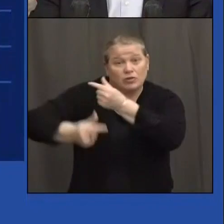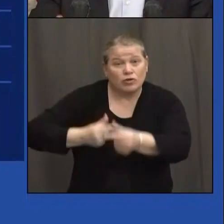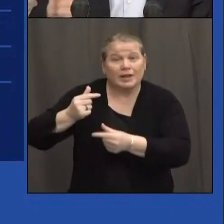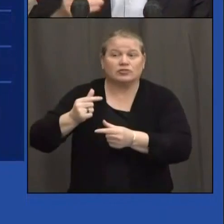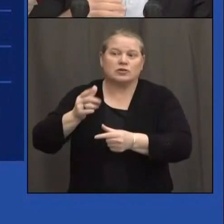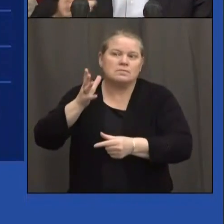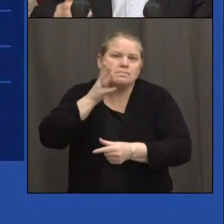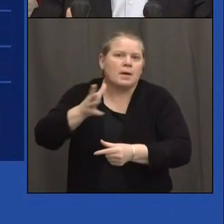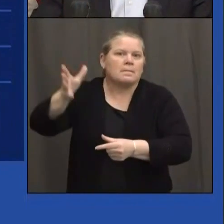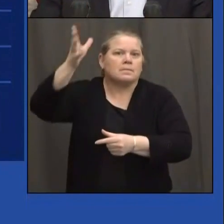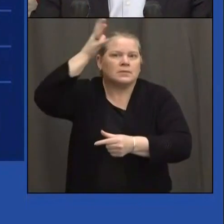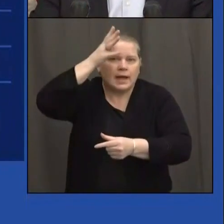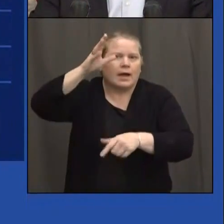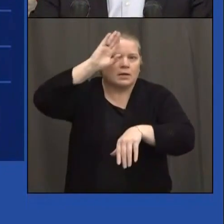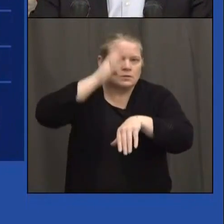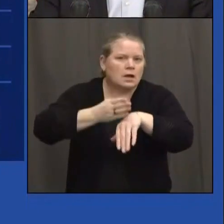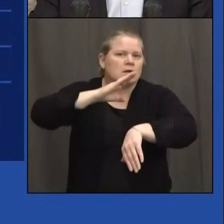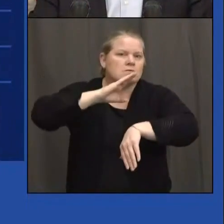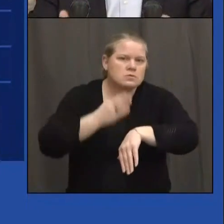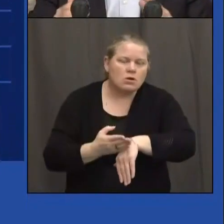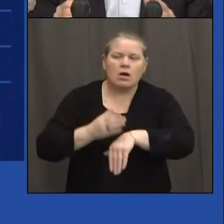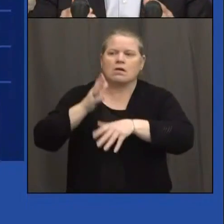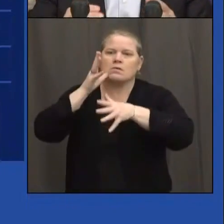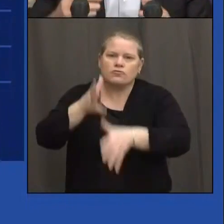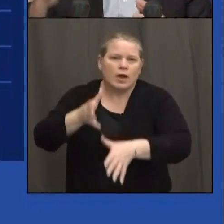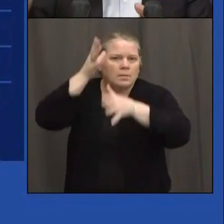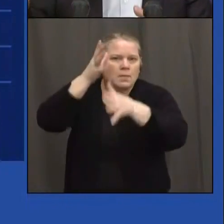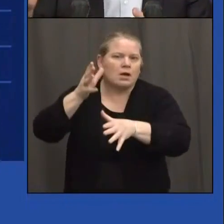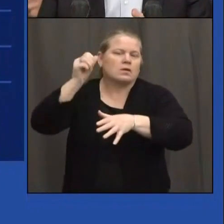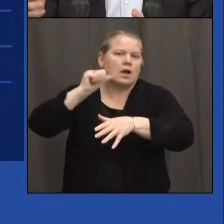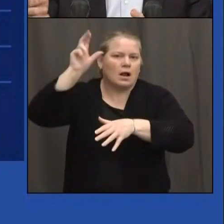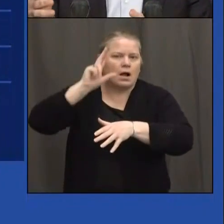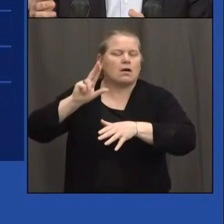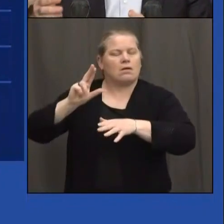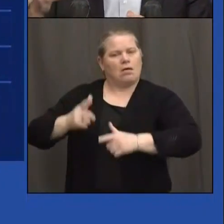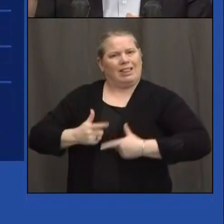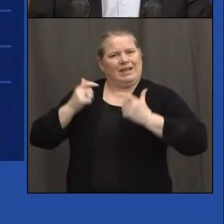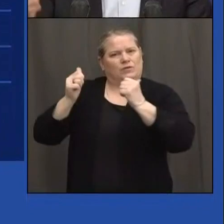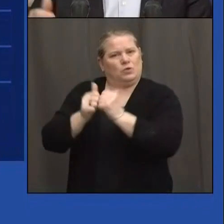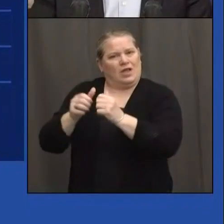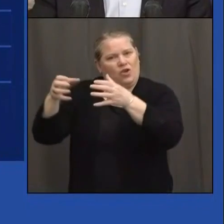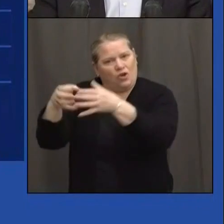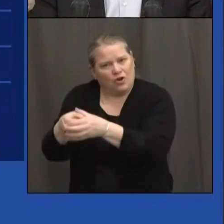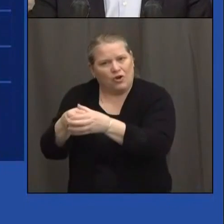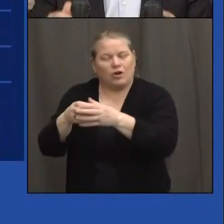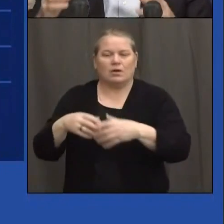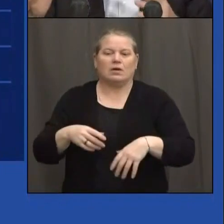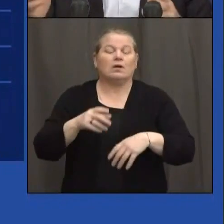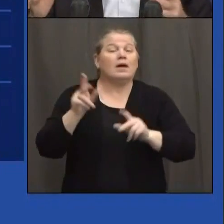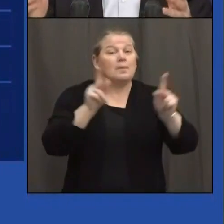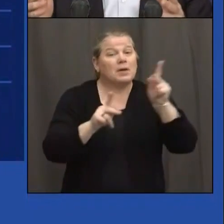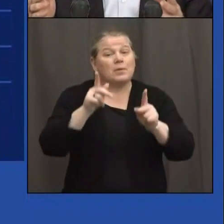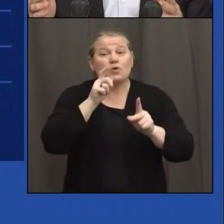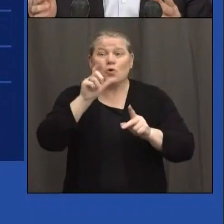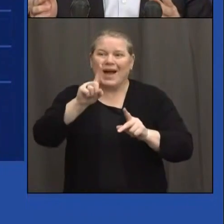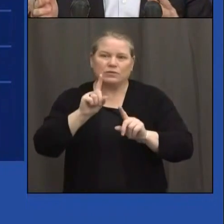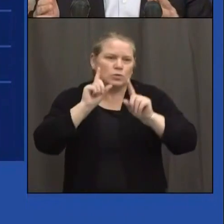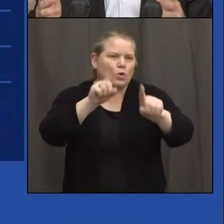SOCIALLY VULNERABLE COMMUNITIES, THOSE SOCIALLY VULNERABLE COMMUNITIES, THOSE COMMUNITIES COMMUNITIES, THOSE COMMUNITIES COMMUNITIES, THOSE COMMUNITIES WHERE COMMUNITIES, THOSE COMMUNITIES WHERE FOLKS COMMUNITIES, THOSE COMMUNITIES WHERE FOLKS MAYBE COMMUNITIES, THOSE COMMUNITIES WHERE FOLKS MAYBE ARE COMMUNITIES, THOSE COMMUNITIES WHERE FOLKS MAYBE ARE LIVING COMMUNITIES, THOSE COMMUNITIES WHERE FOLKS MAYBE ARE LIVING IN WHERE FOLKS MAYBE ARE LIVING IN WHERE FOLKS MAYBE ARE LIVING IN MULTIGENERATIONAL WHERE FOLKS MAYBE ARE LIVING IN MULTIGENERATIONAL HOUSING, MULTIGENERATIONAL HOUSING, MULTIGENERATIONAL HOUSING, DENSEST MULTIGENERATIONAL HOUSING, DENSEST COMMUNITIES MULTIGENERATIONAL HOUSING, DENSEST COMMUNITIES BLACK MULTIGENERATIONAL HOUSING, DENSEST COMMUNITIES BLACK AND